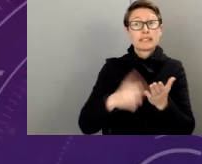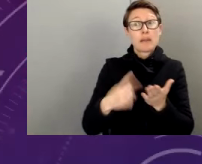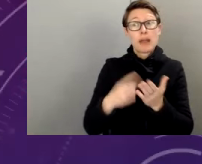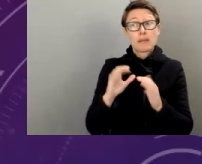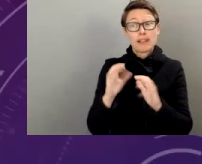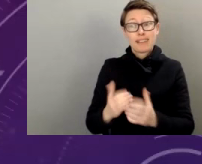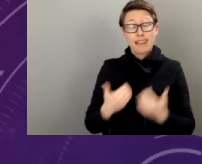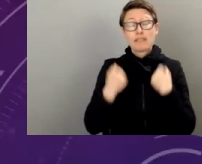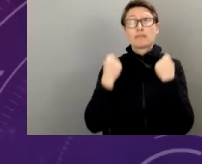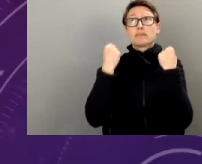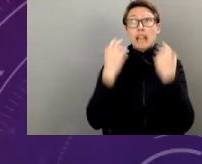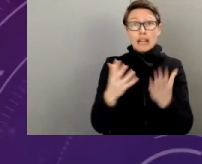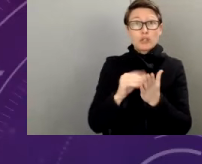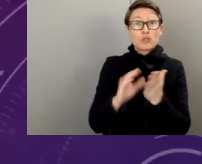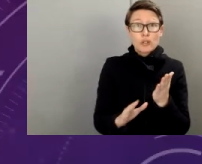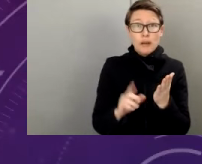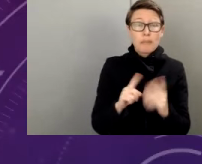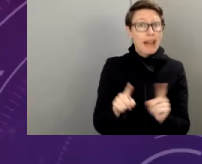So we do have to have each individual section